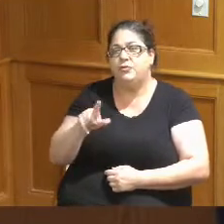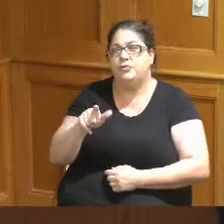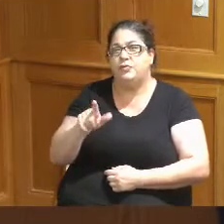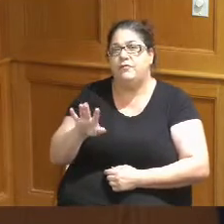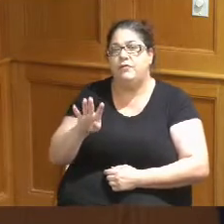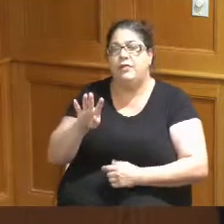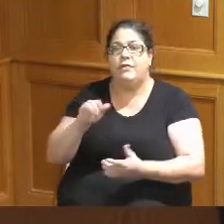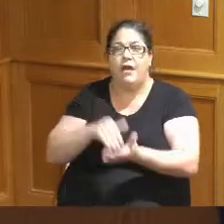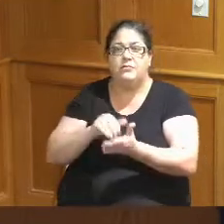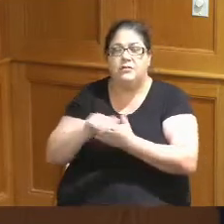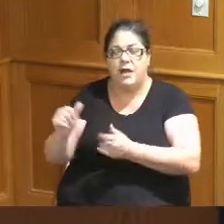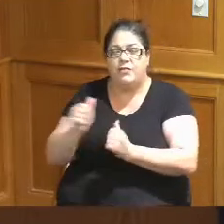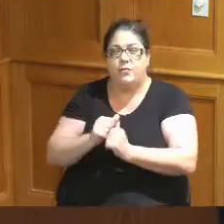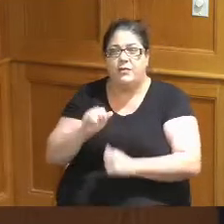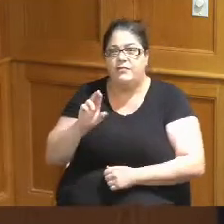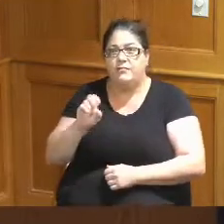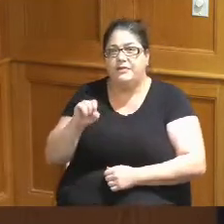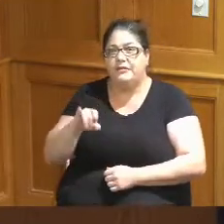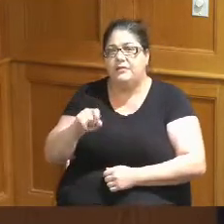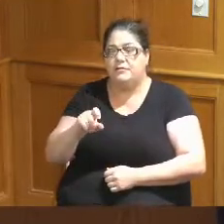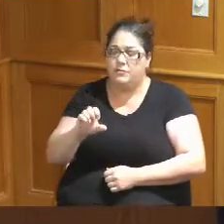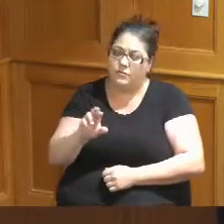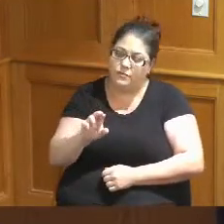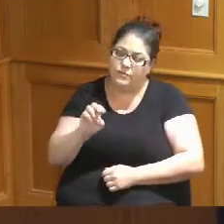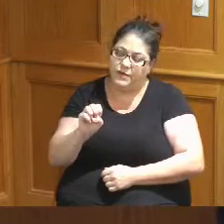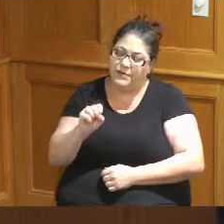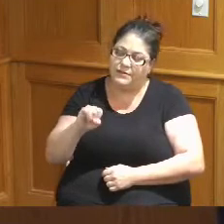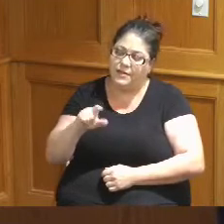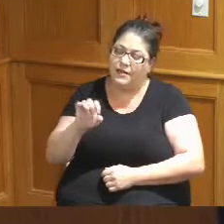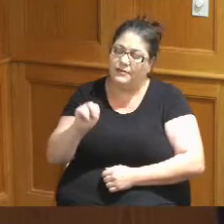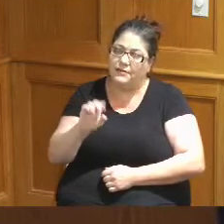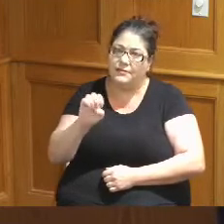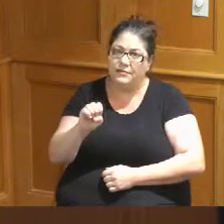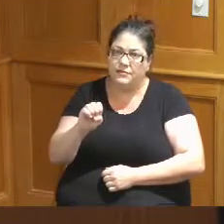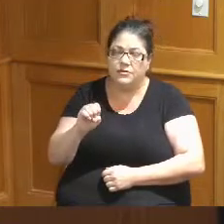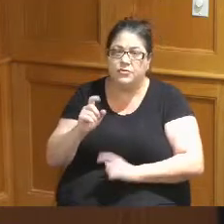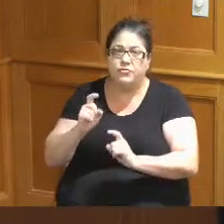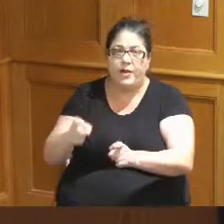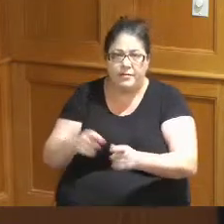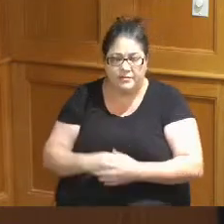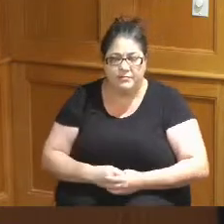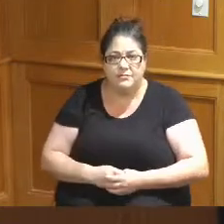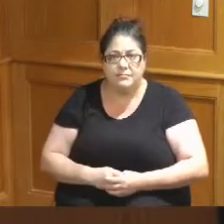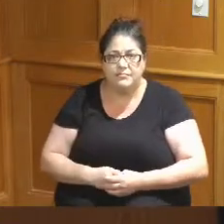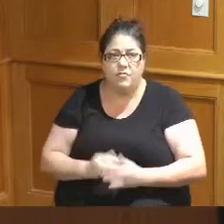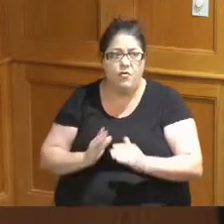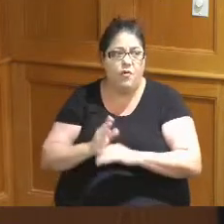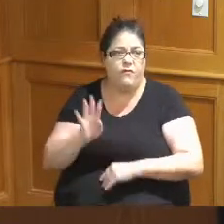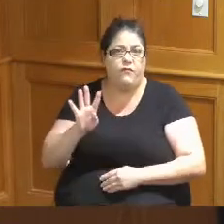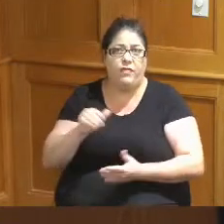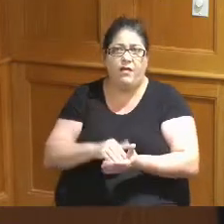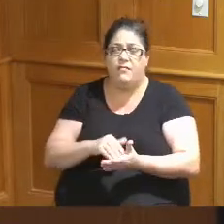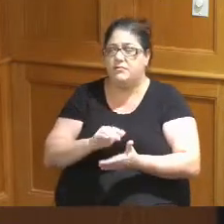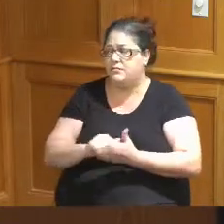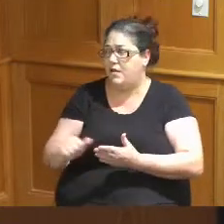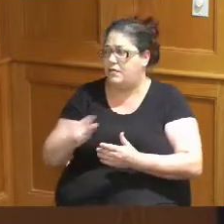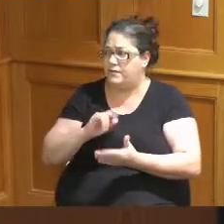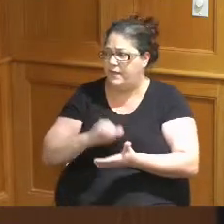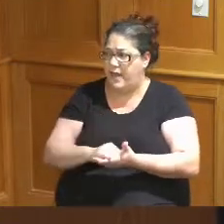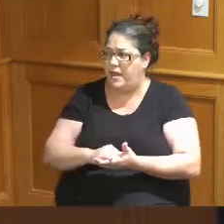grants we've given over four million dollars to youth programs through our ARP of money a lot of